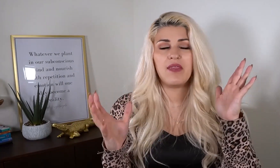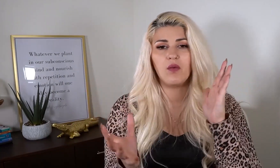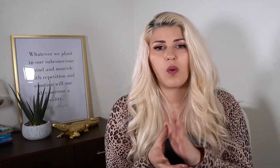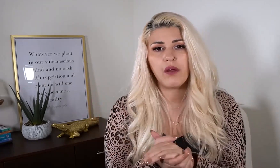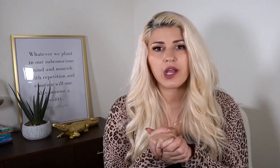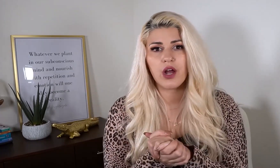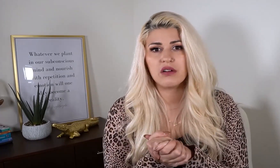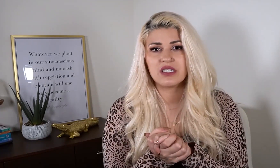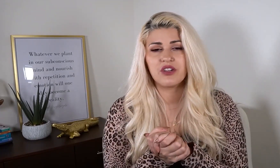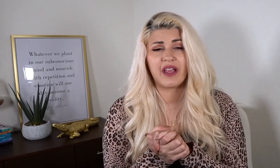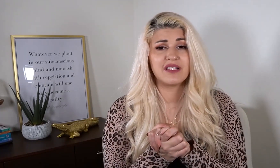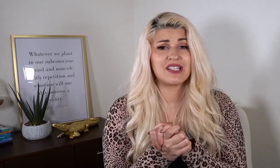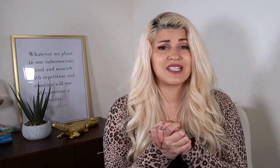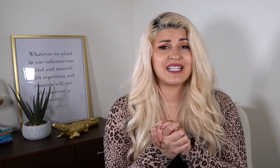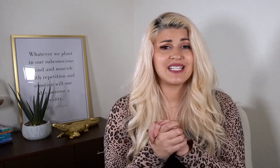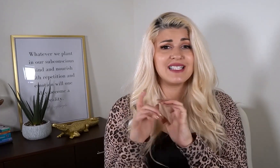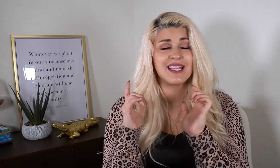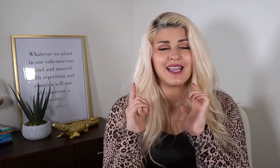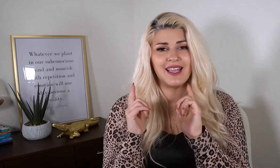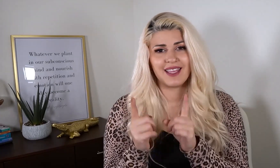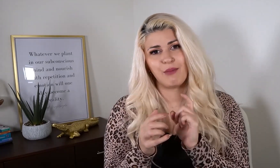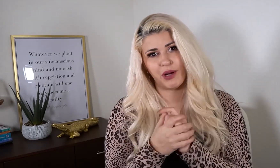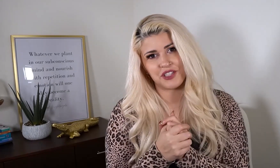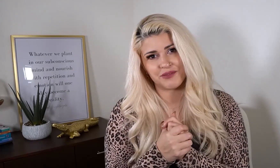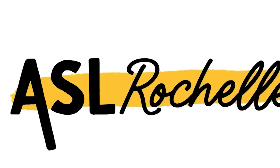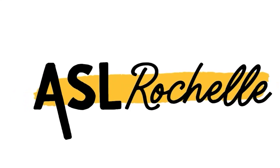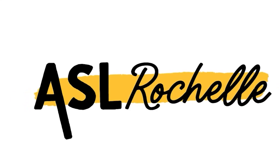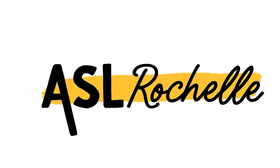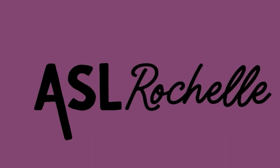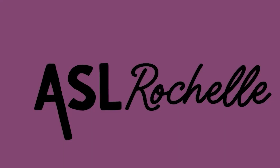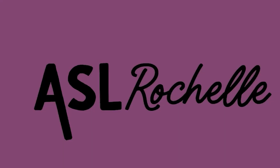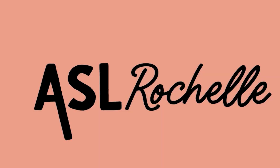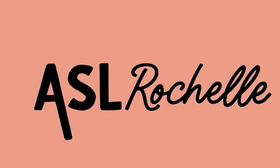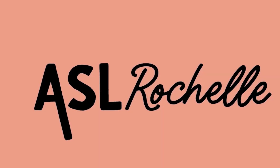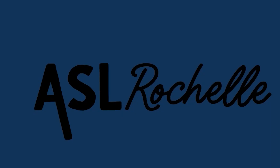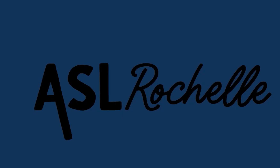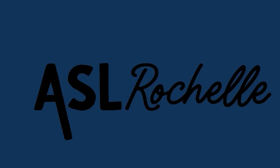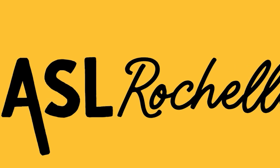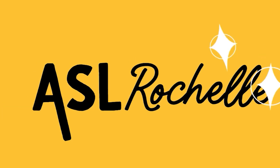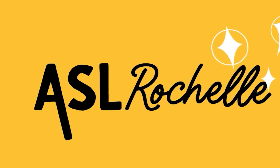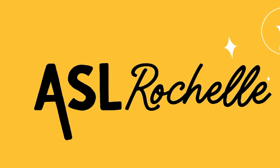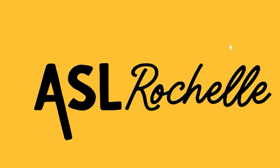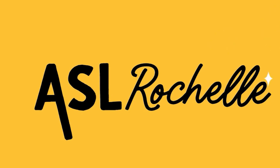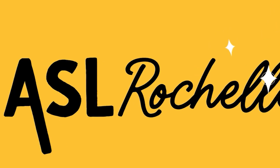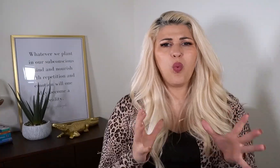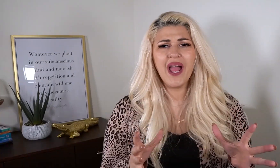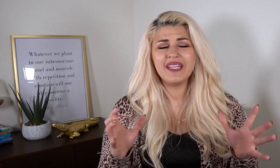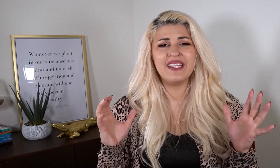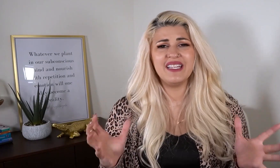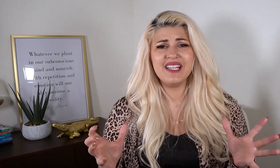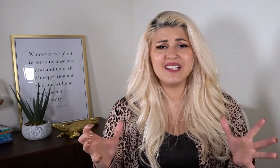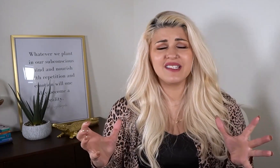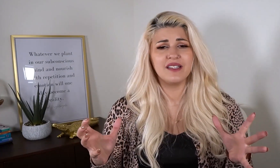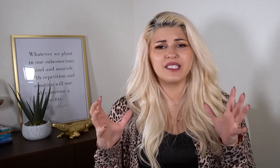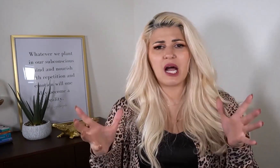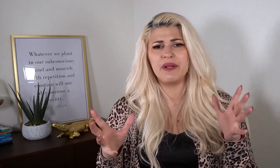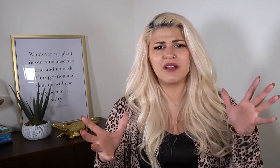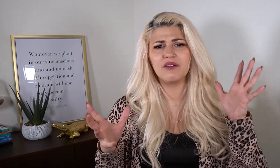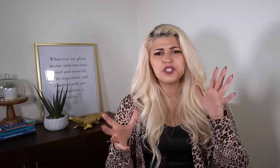and then where it goes in your ASL sentences, keep watching. (text tinkling) What is topic?